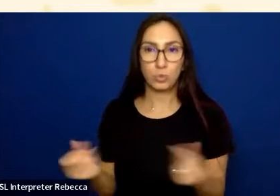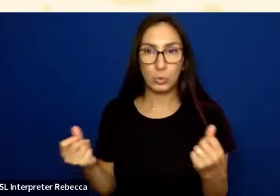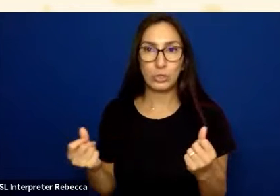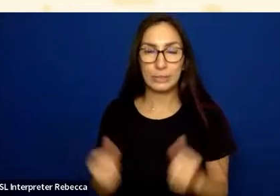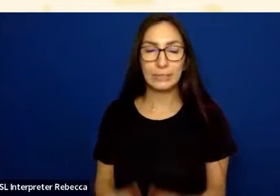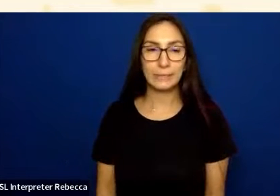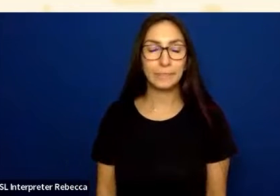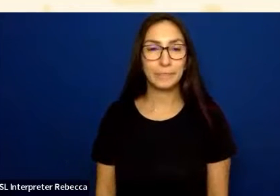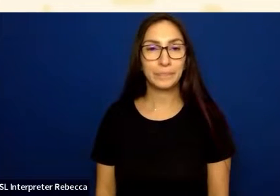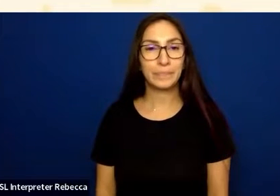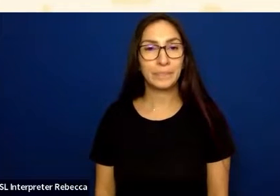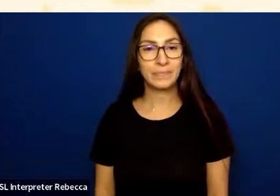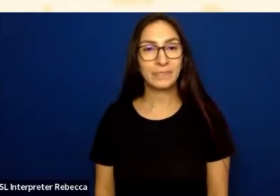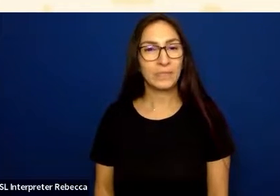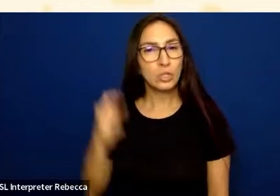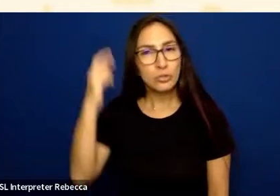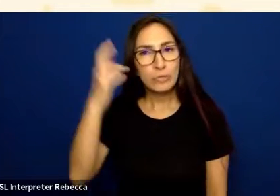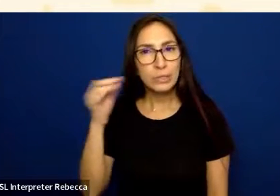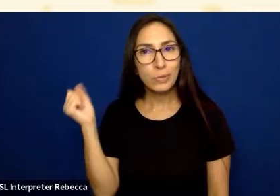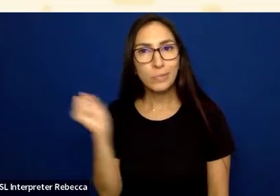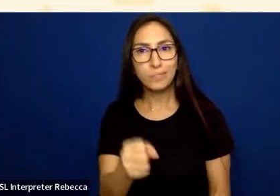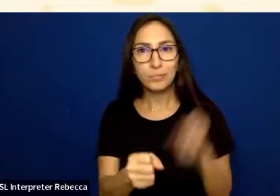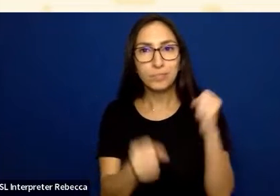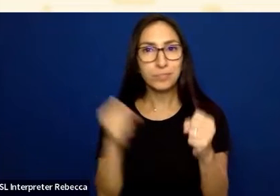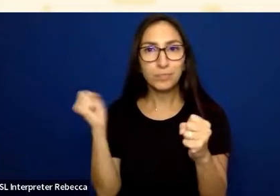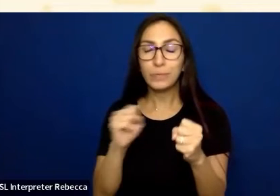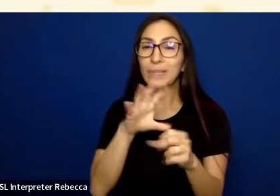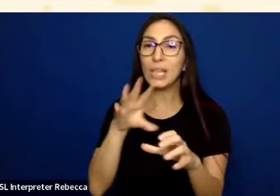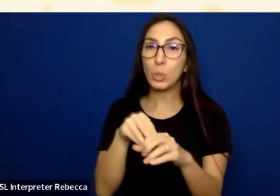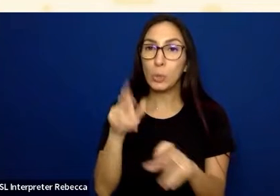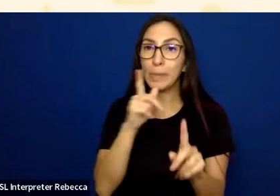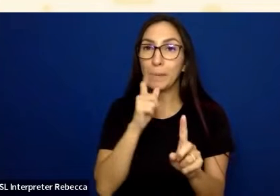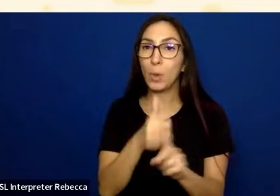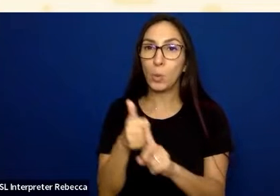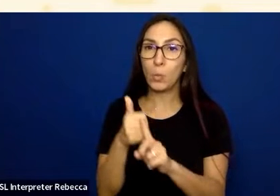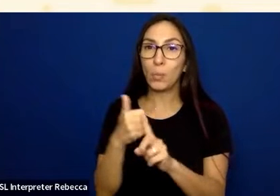This ensures that we would come up with practical recommendations